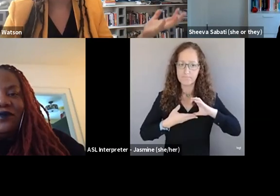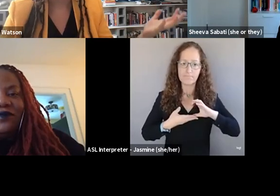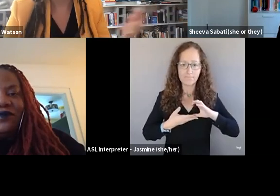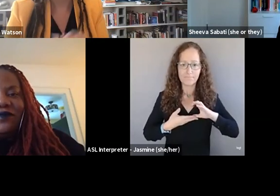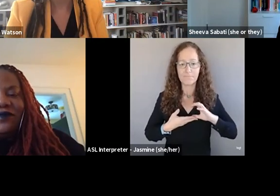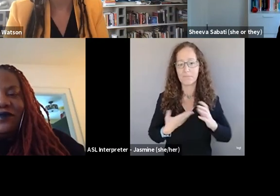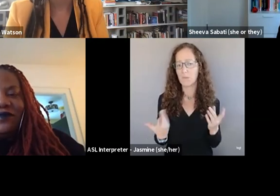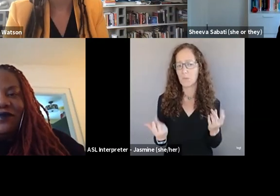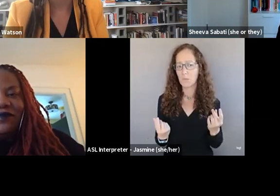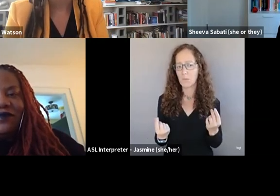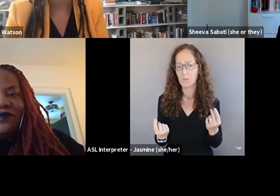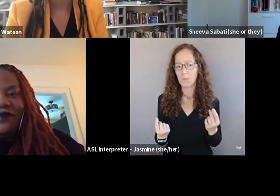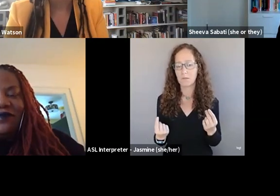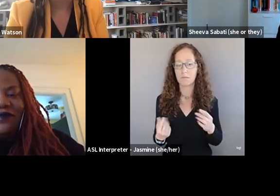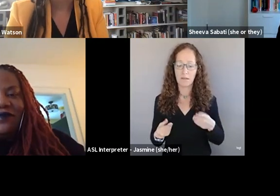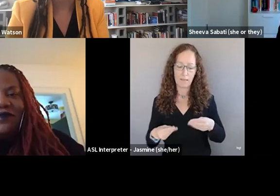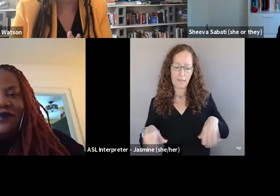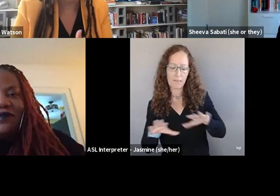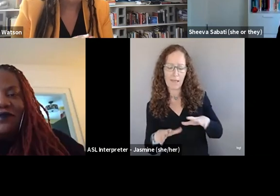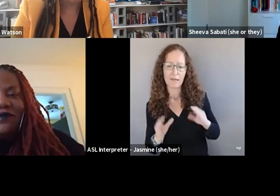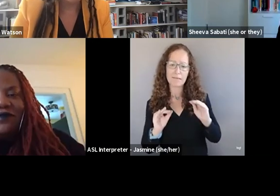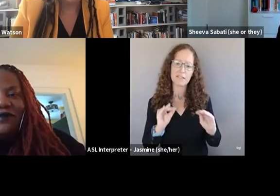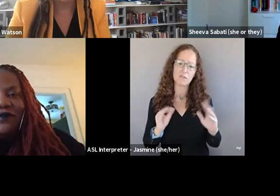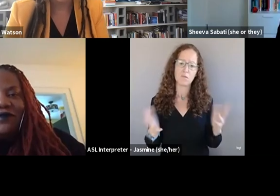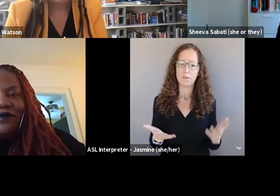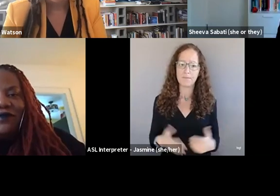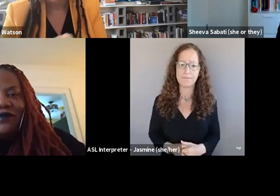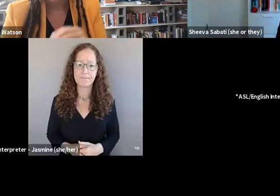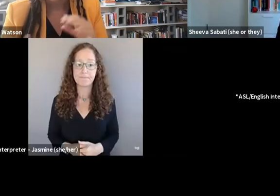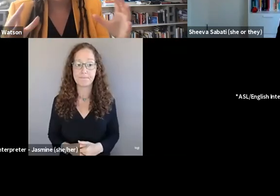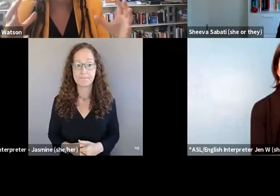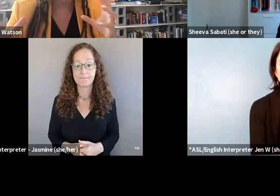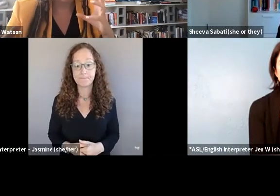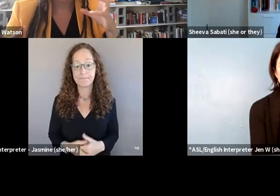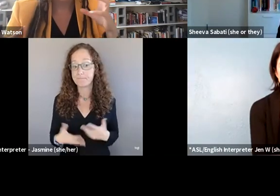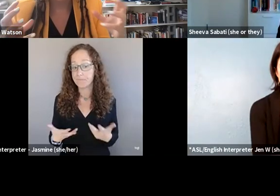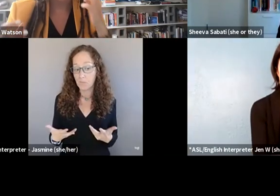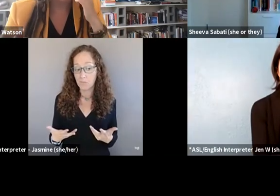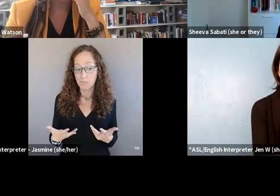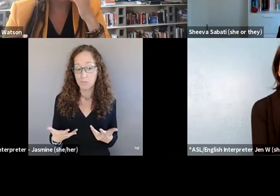does the land teach you? So some you know, however anyone wants